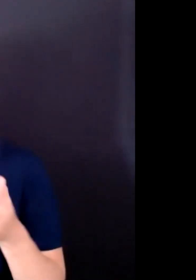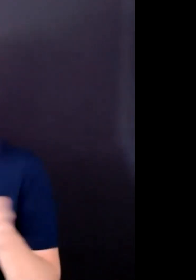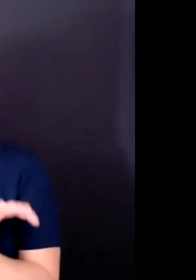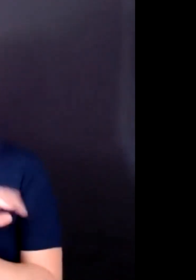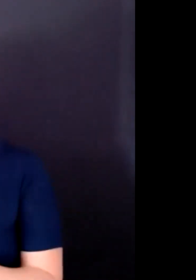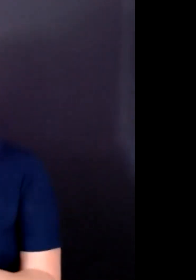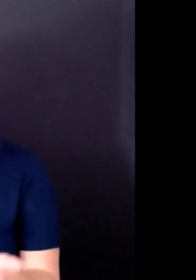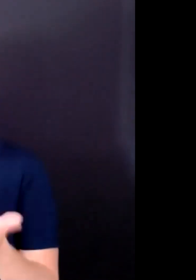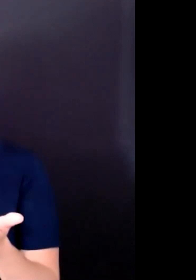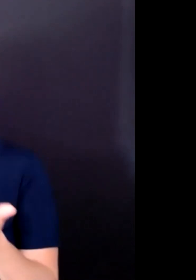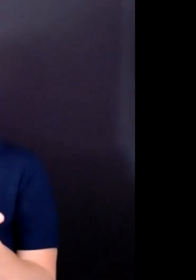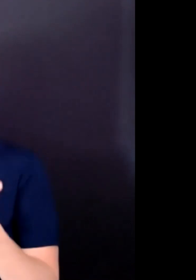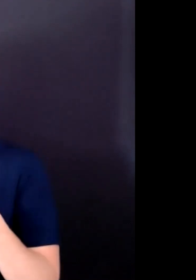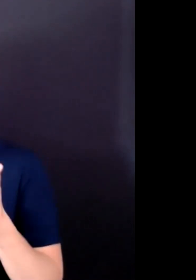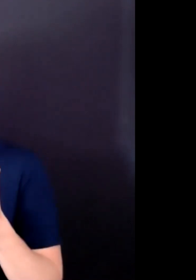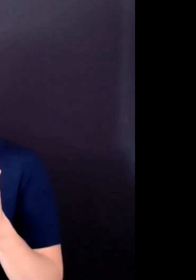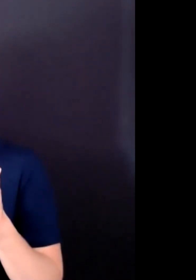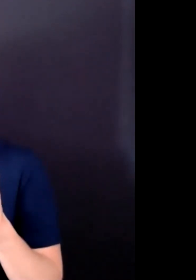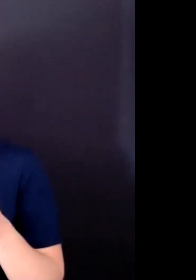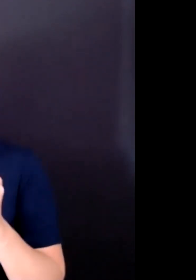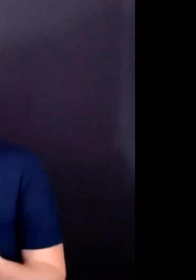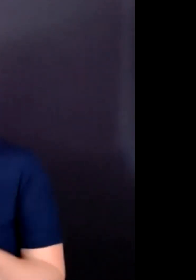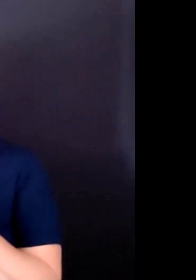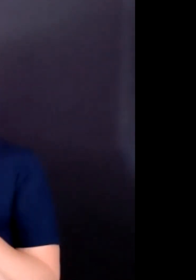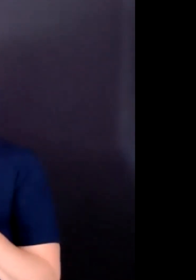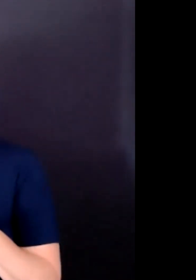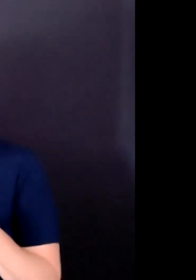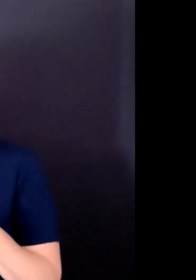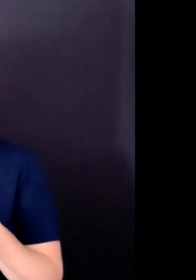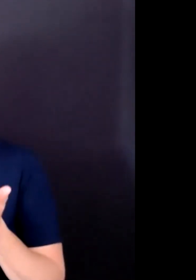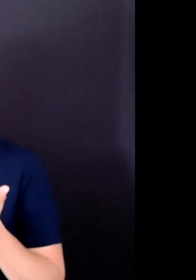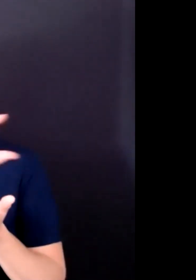allocate from this amount. Which is broken down into several